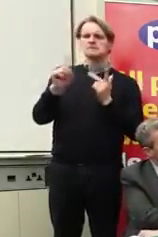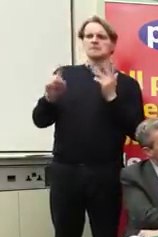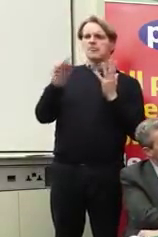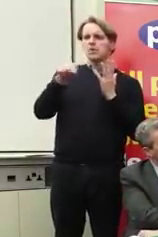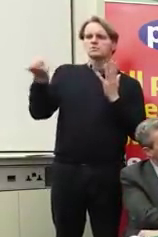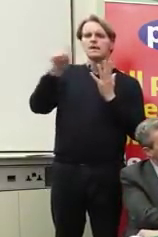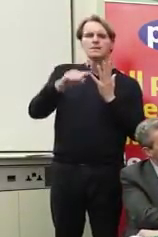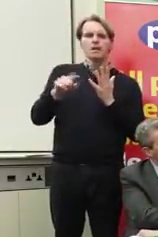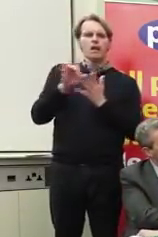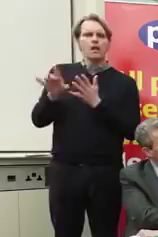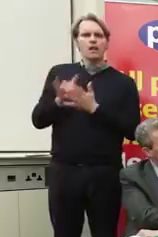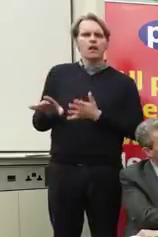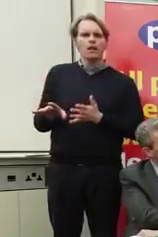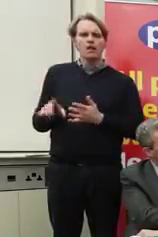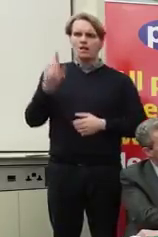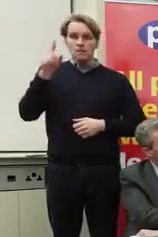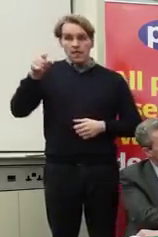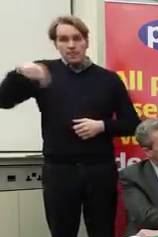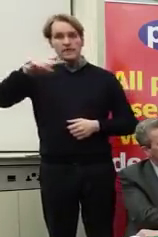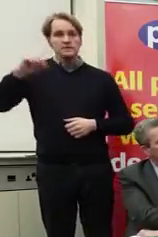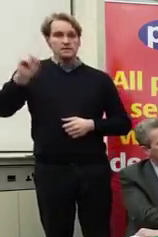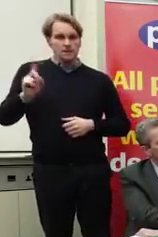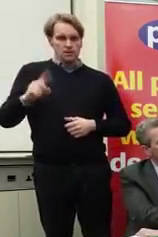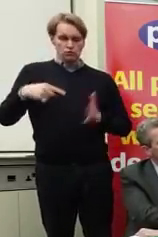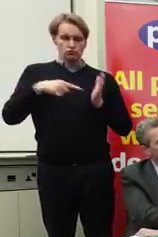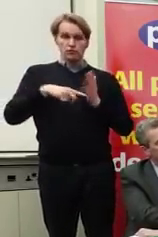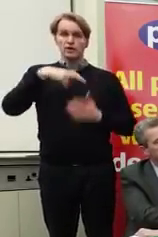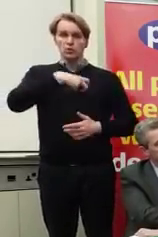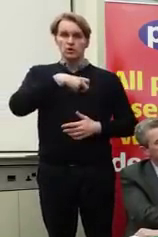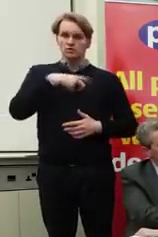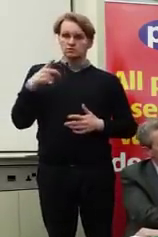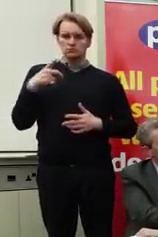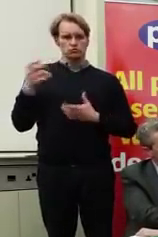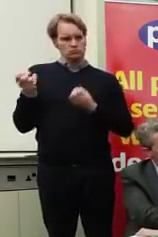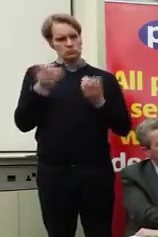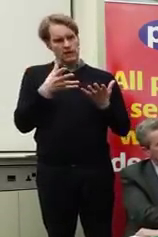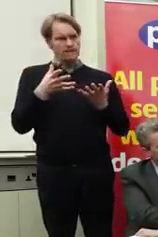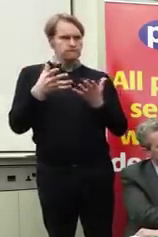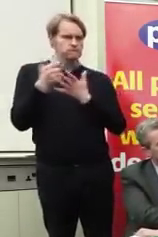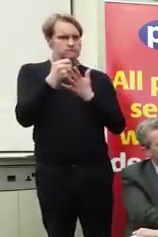why did they give them trouble these were trade unionists that were just representing their members. Well it was interesting on the building